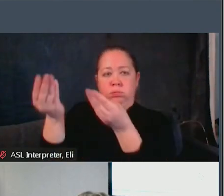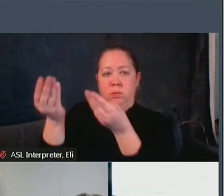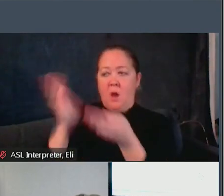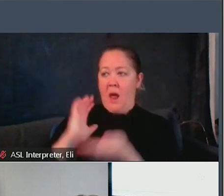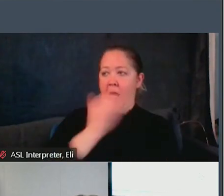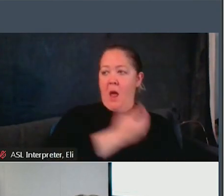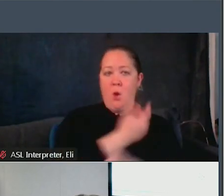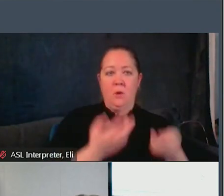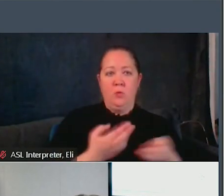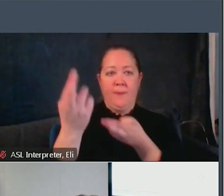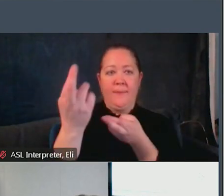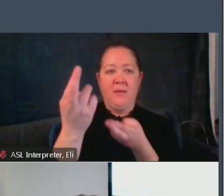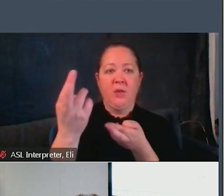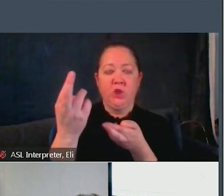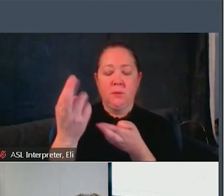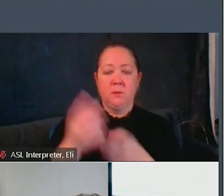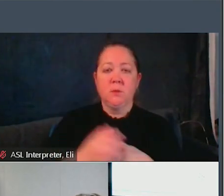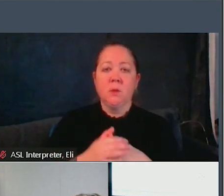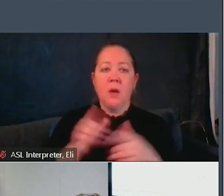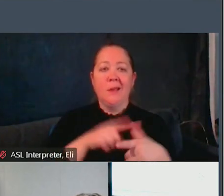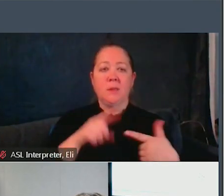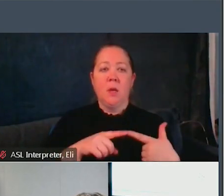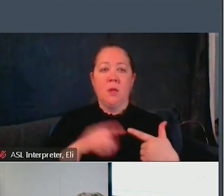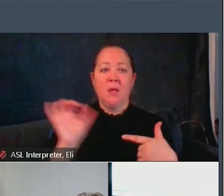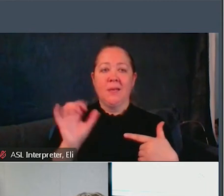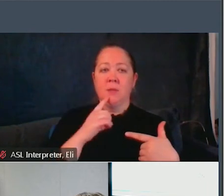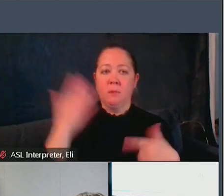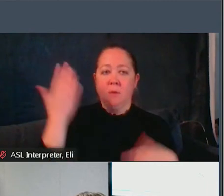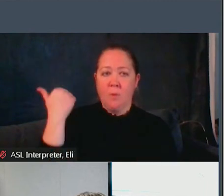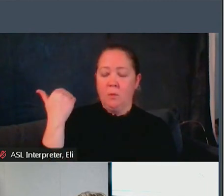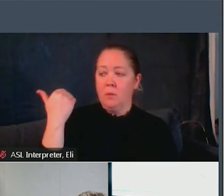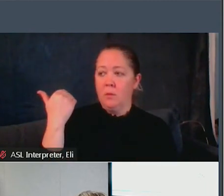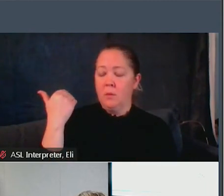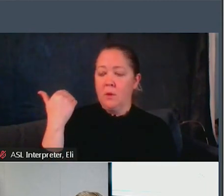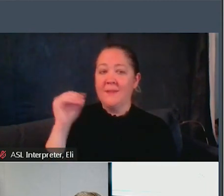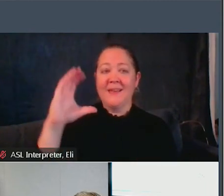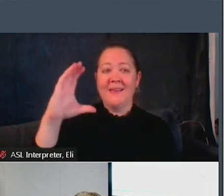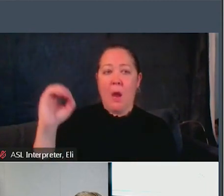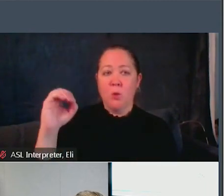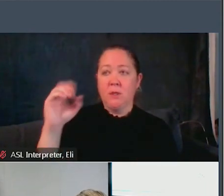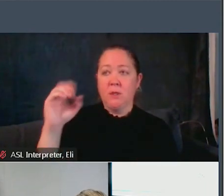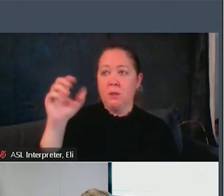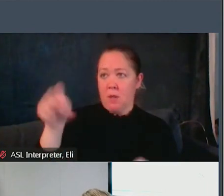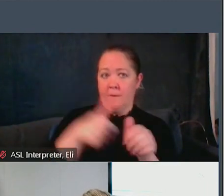and then as I said earlier, the County, the County may abide by them or not abide by them,